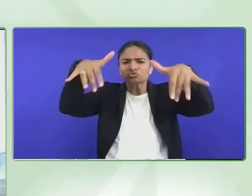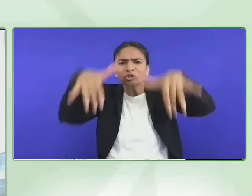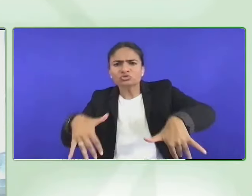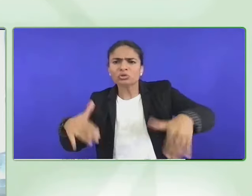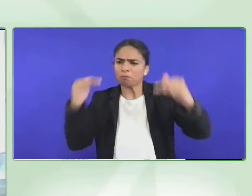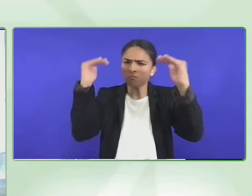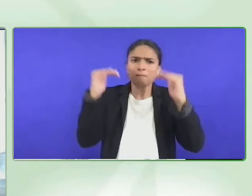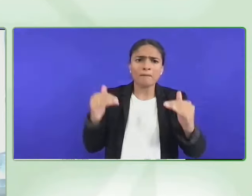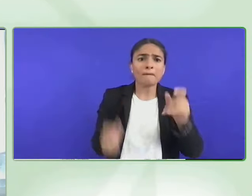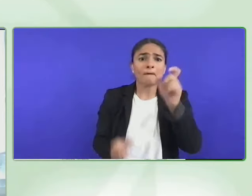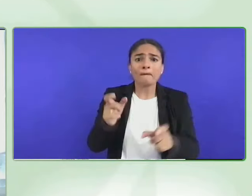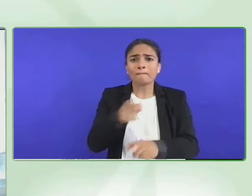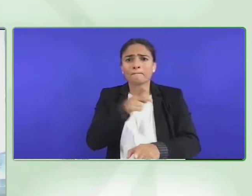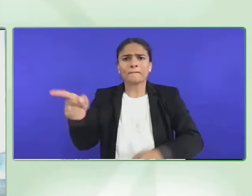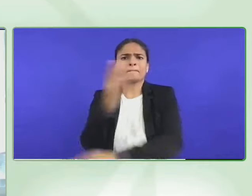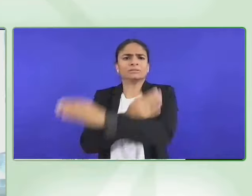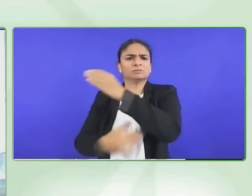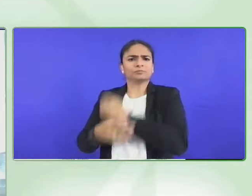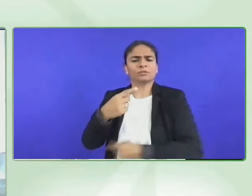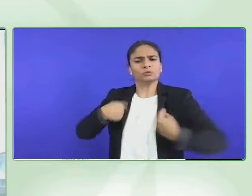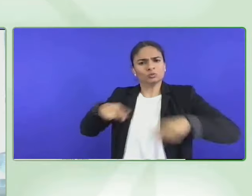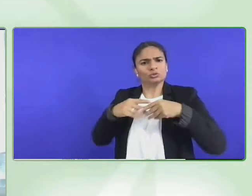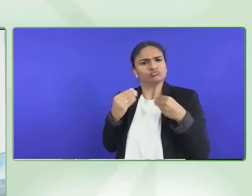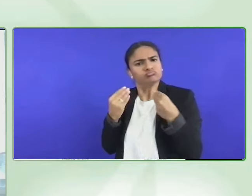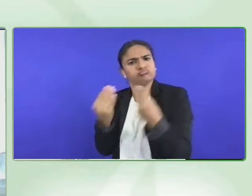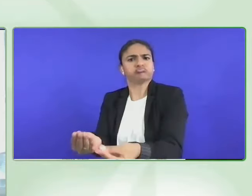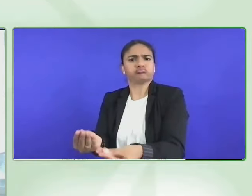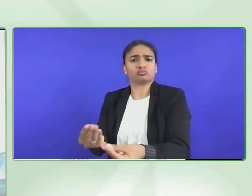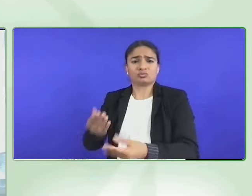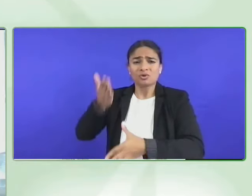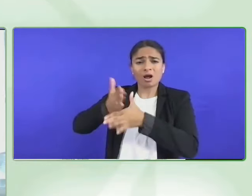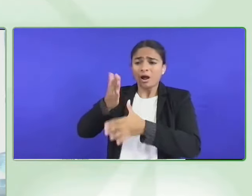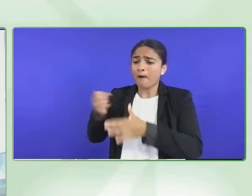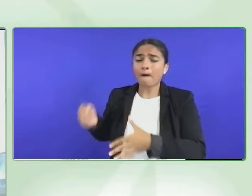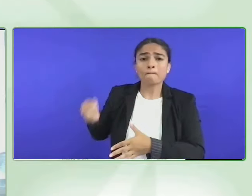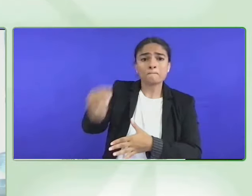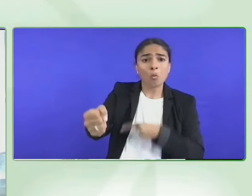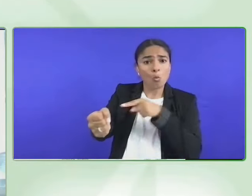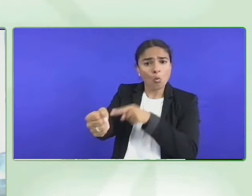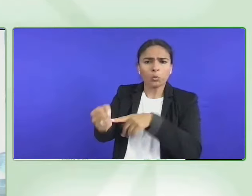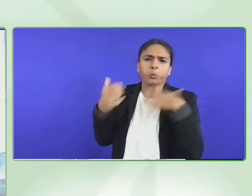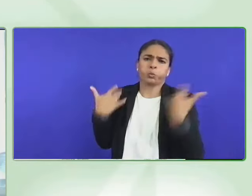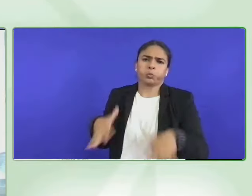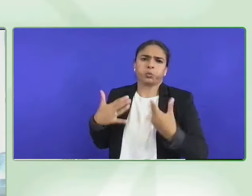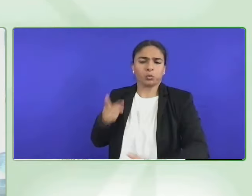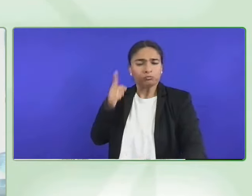35% of us are in the workforce compared to 70% of the general population.